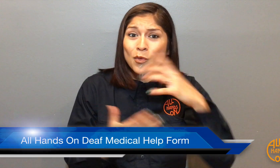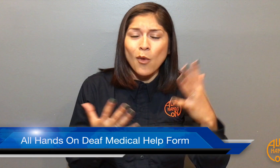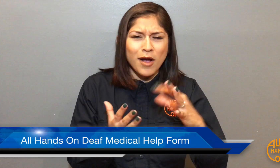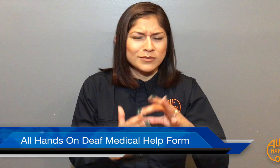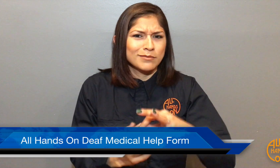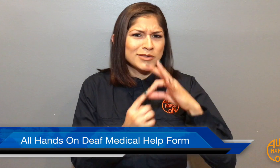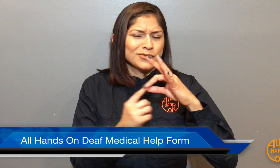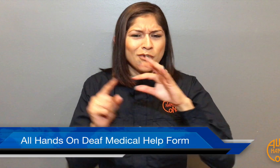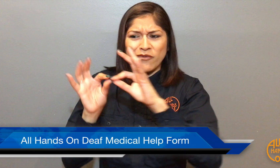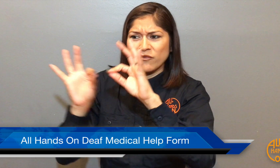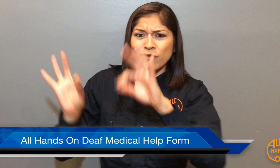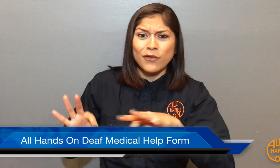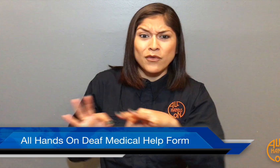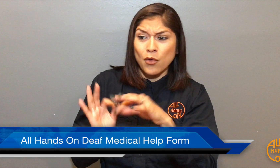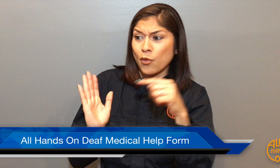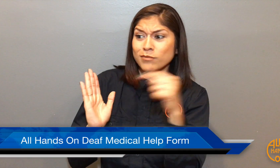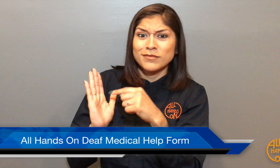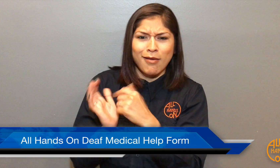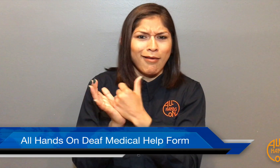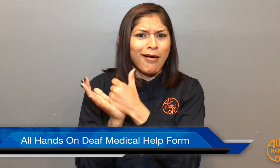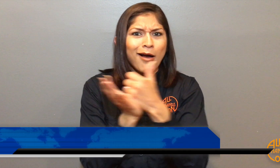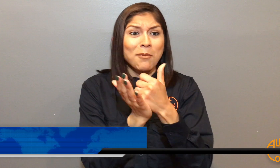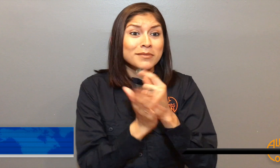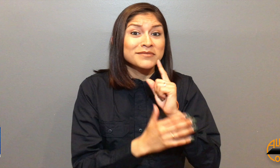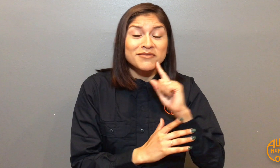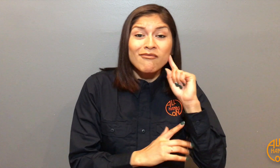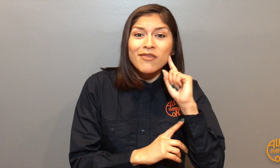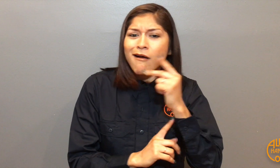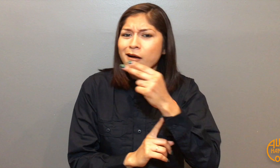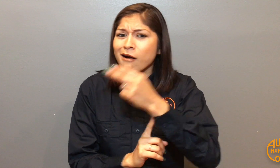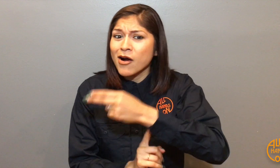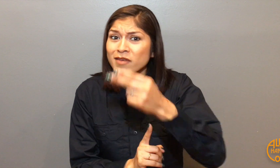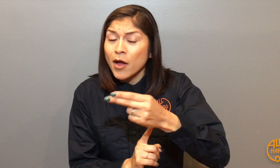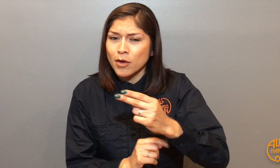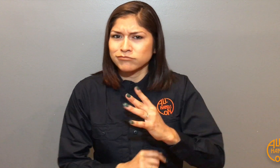something with you, it's a special document that will help Deaf and hard of